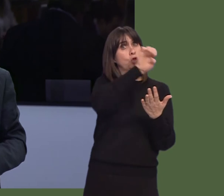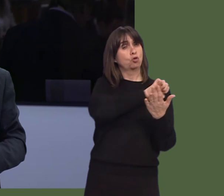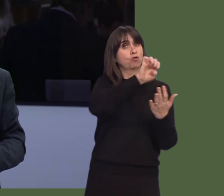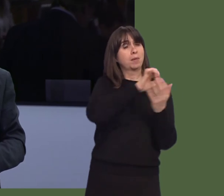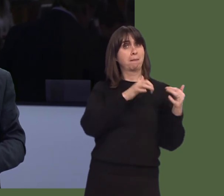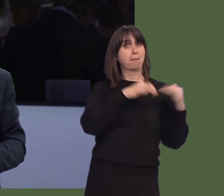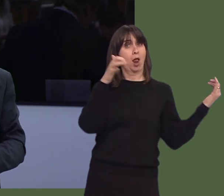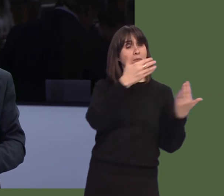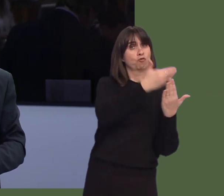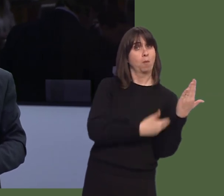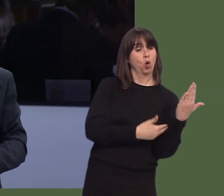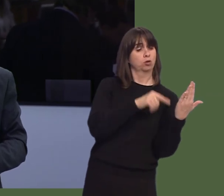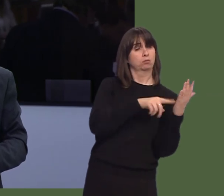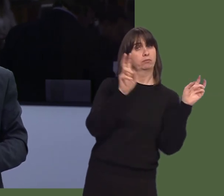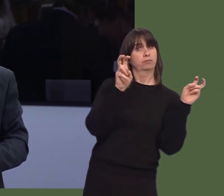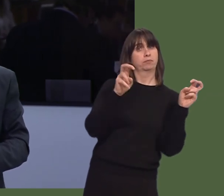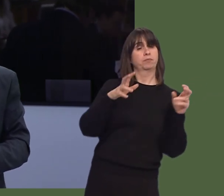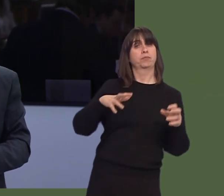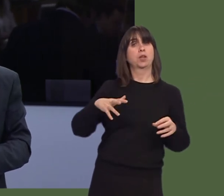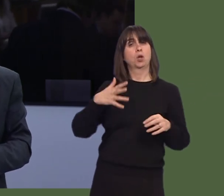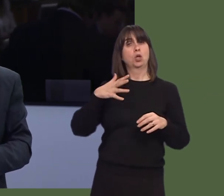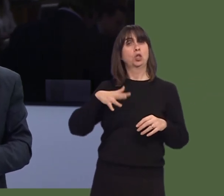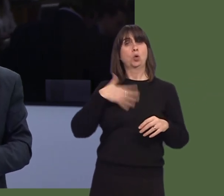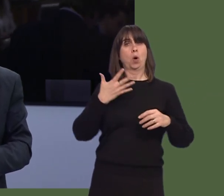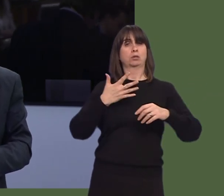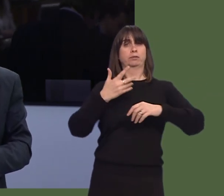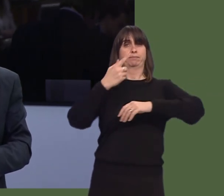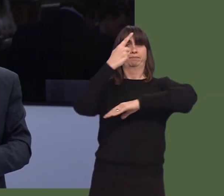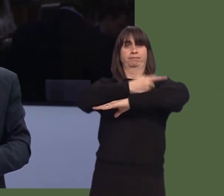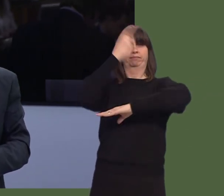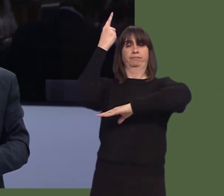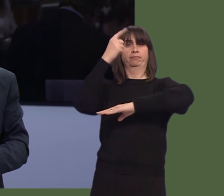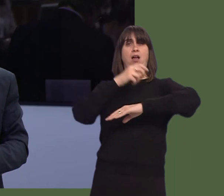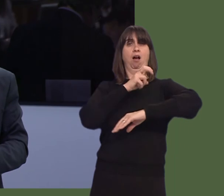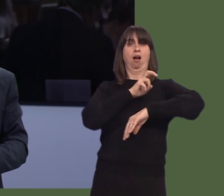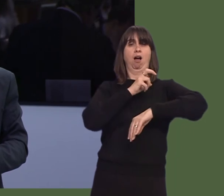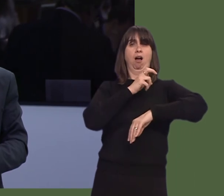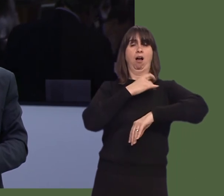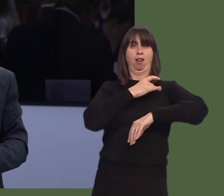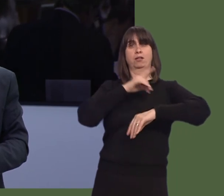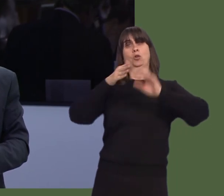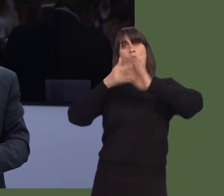Iorwerth pointed out earlier, do have a veto over the final terms of the Brexit agreement